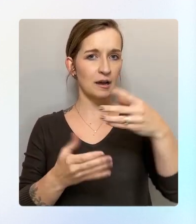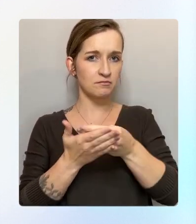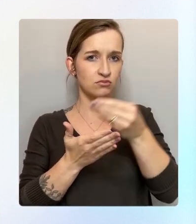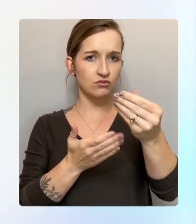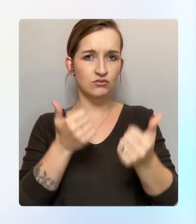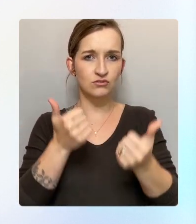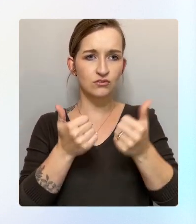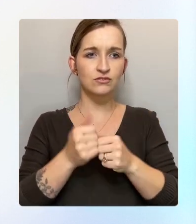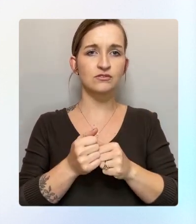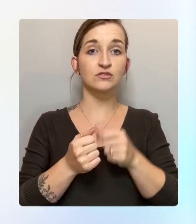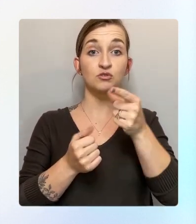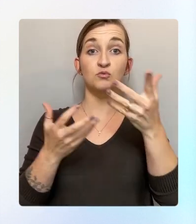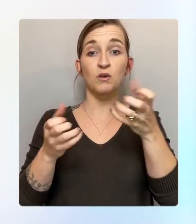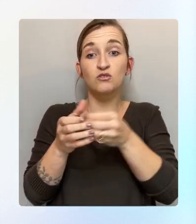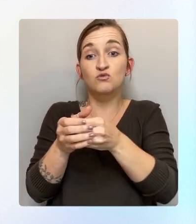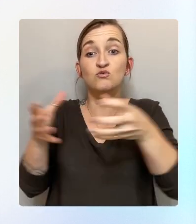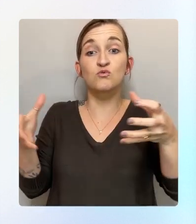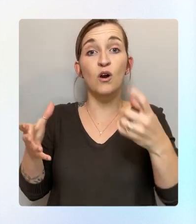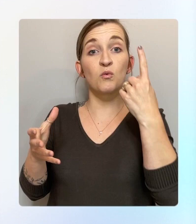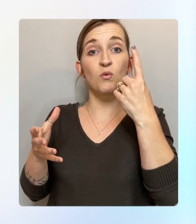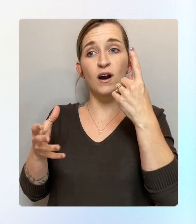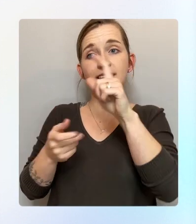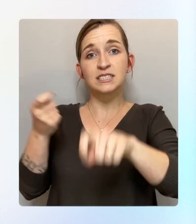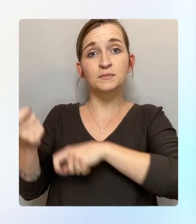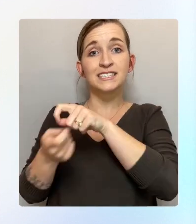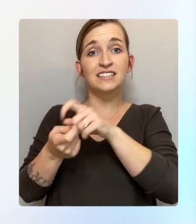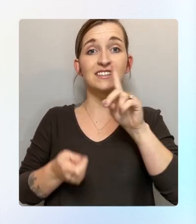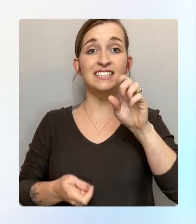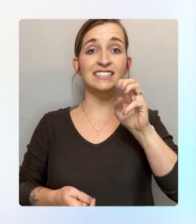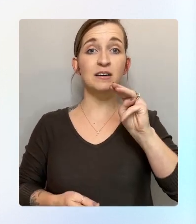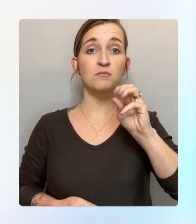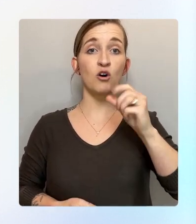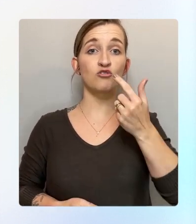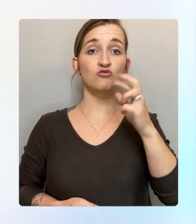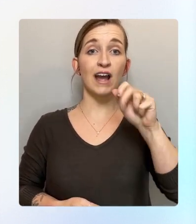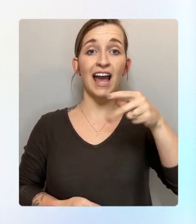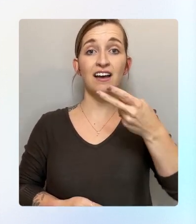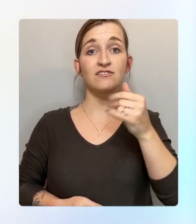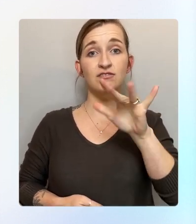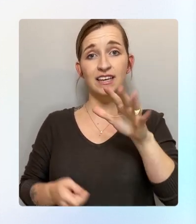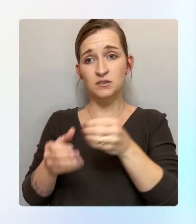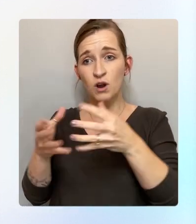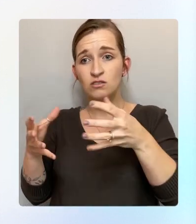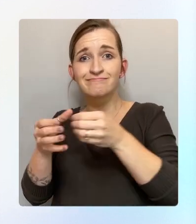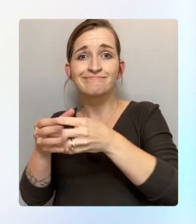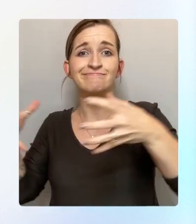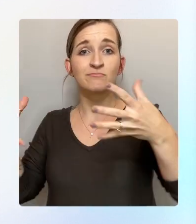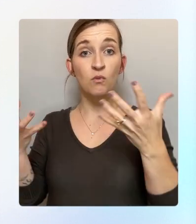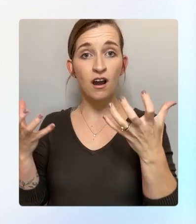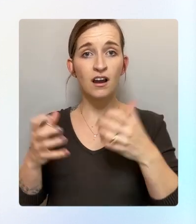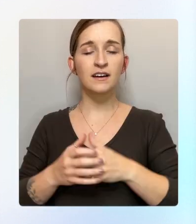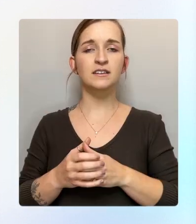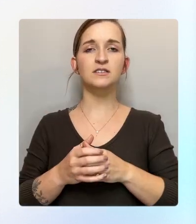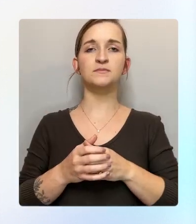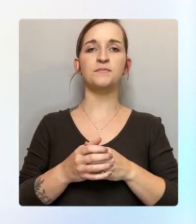within a particular demographic, or do you wanna drive people to a particular event within your app?